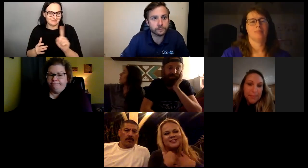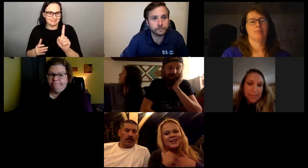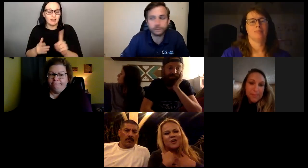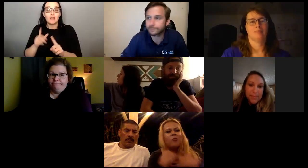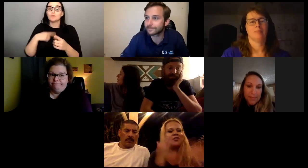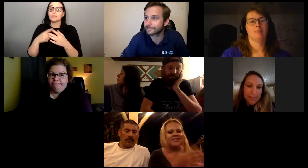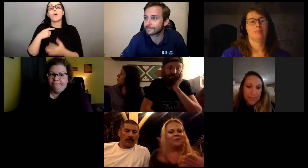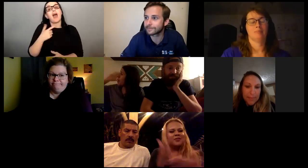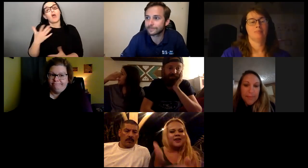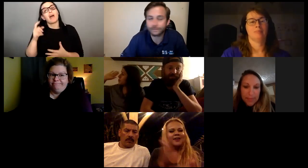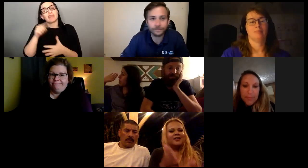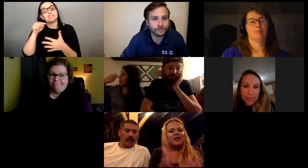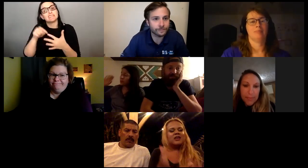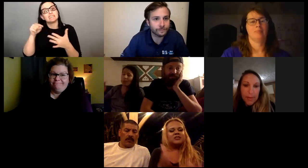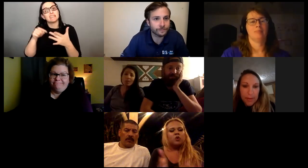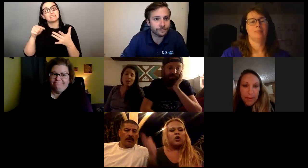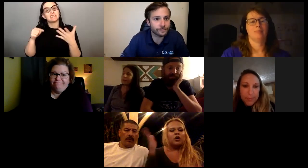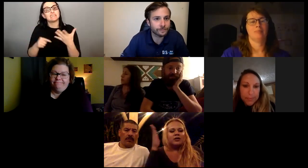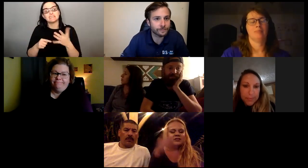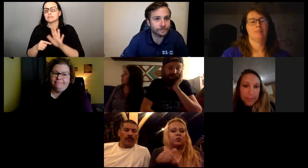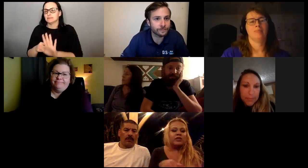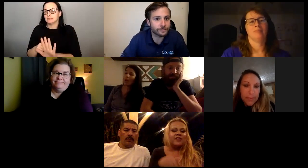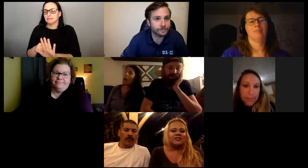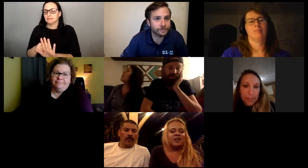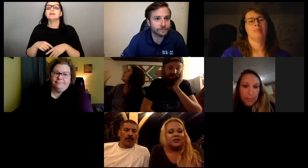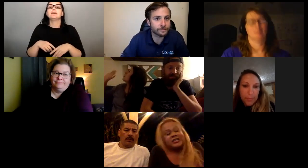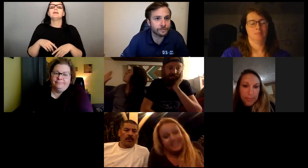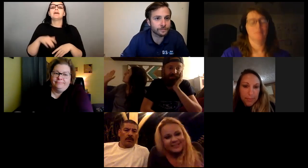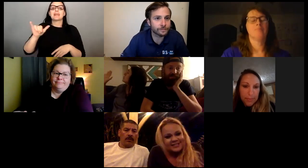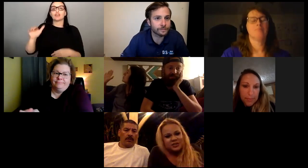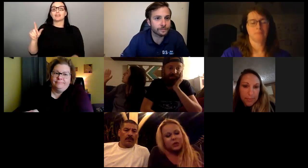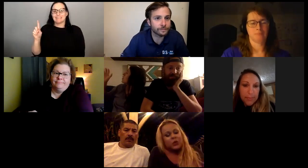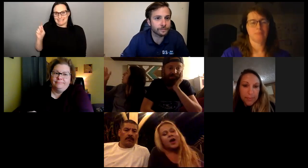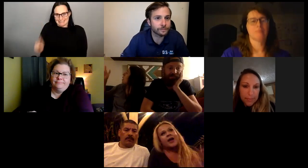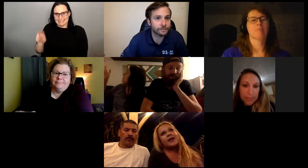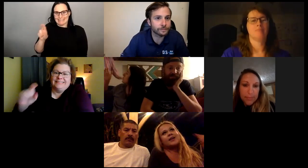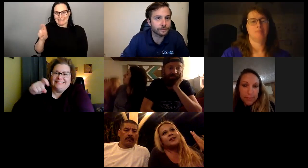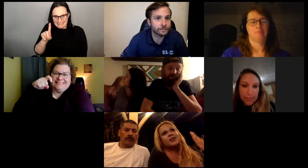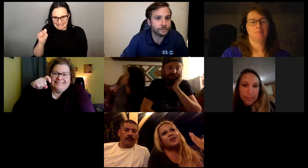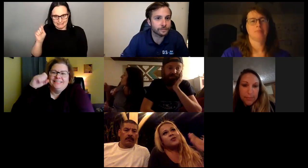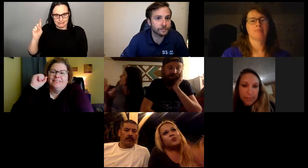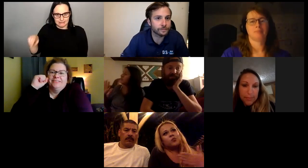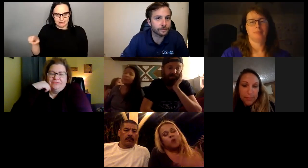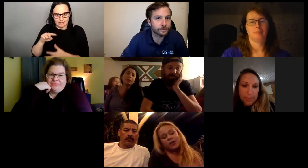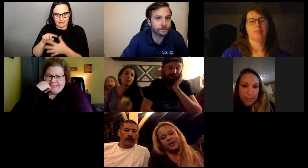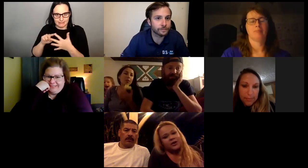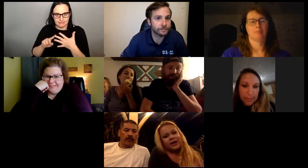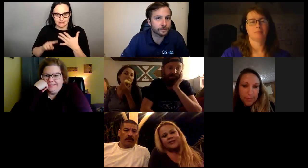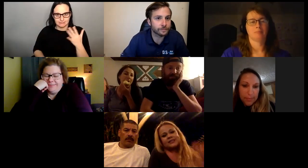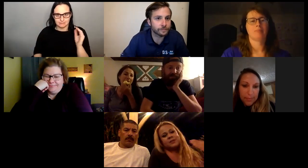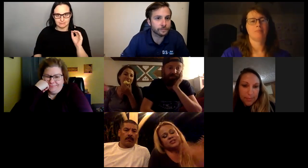oh i want this i want that it's more it's what that child needs so